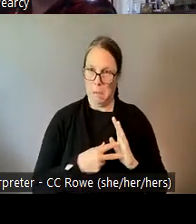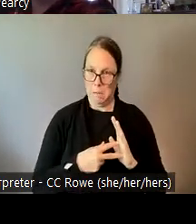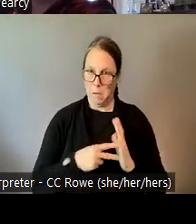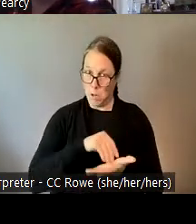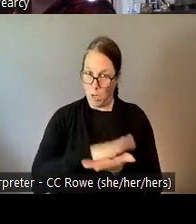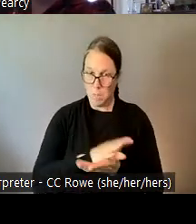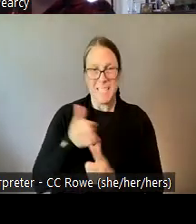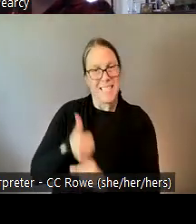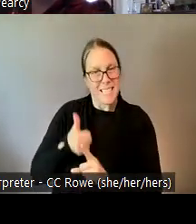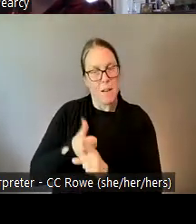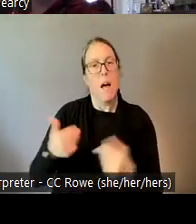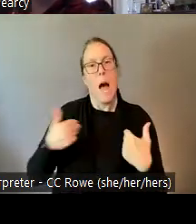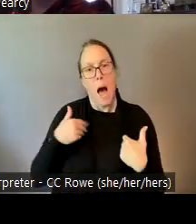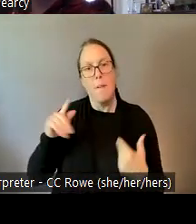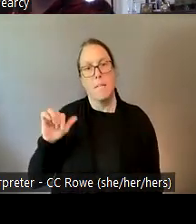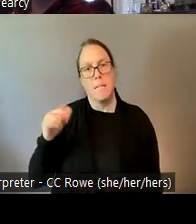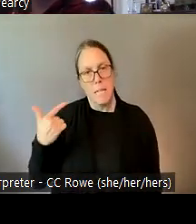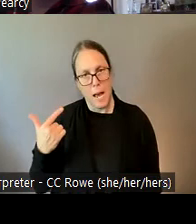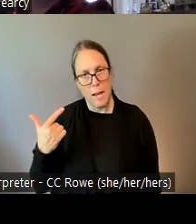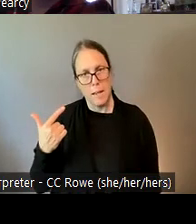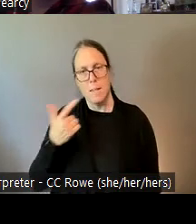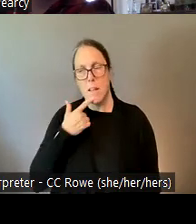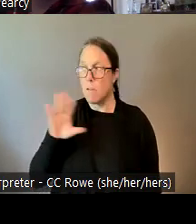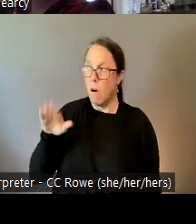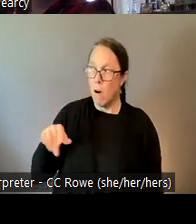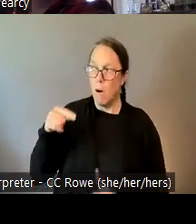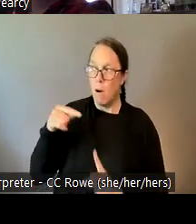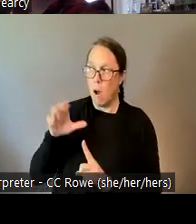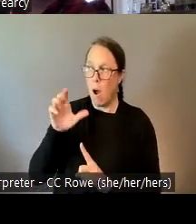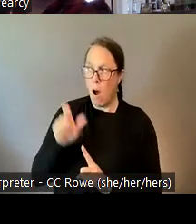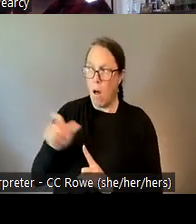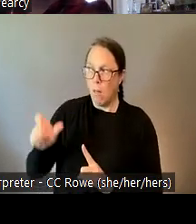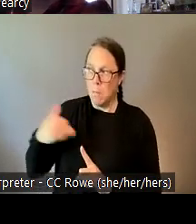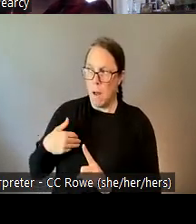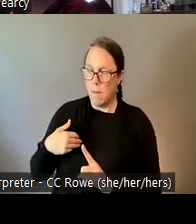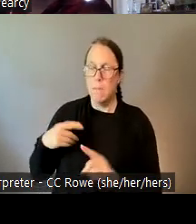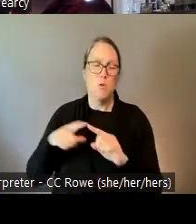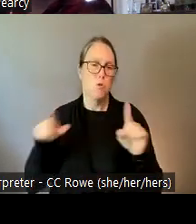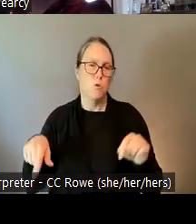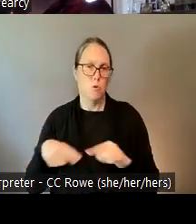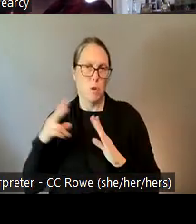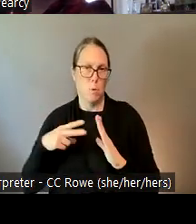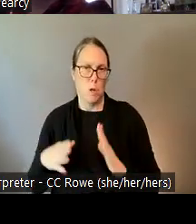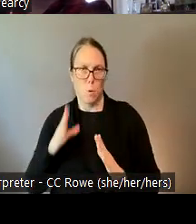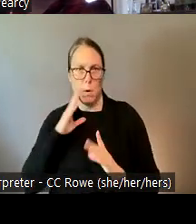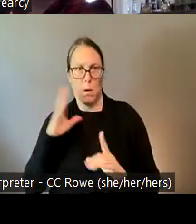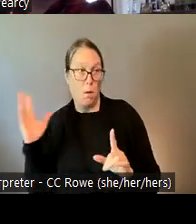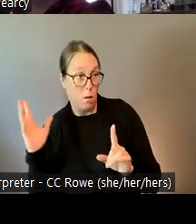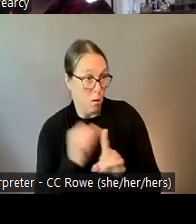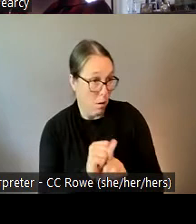has a tag associated with those columns. And then the screen reader will be able to recognize that tag